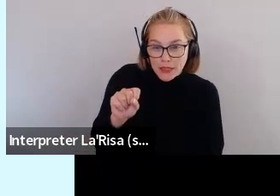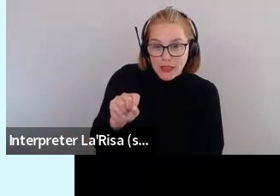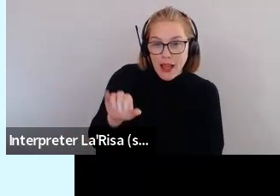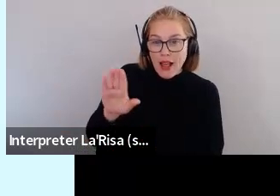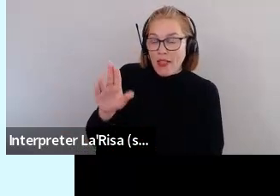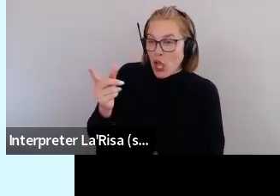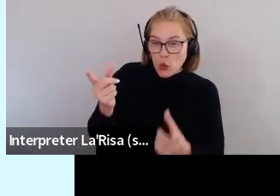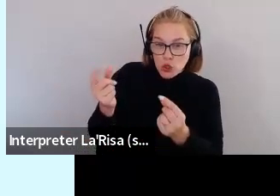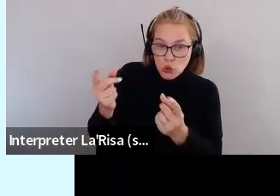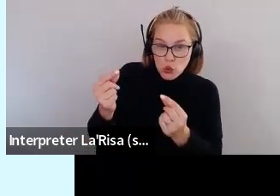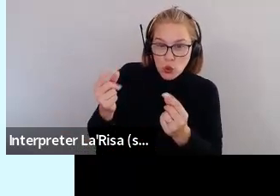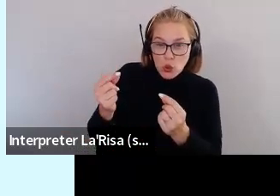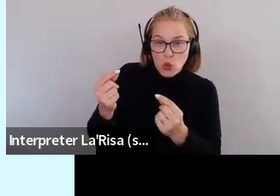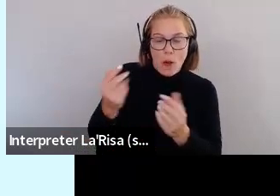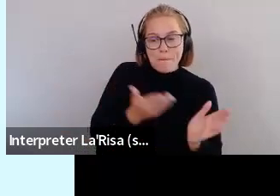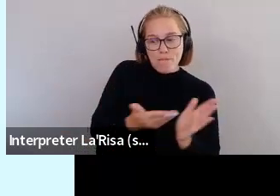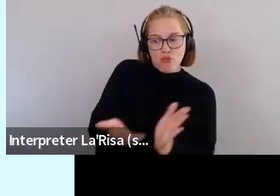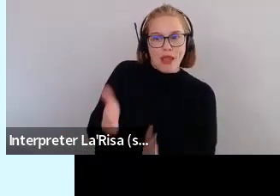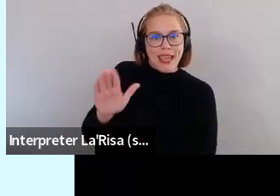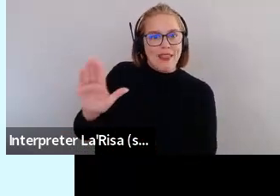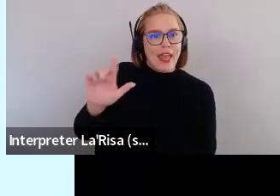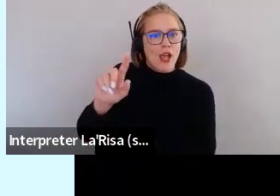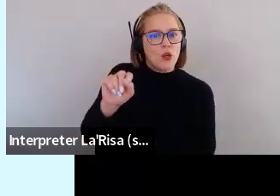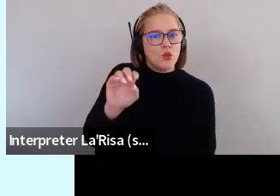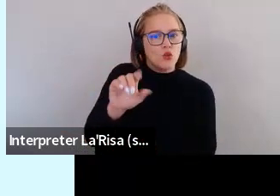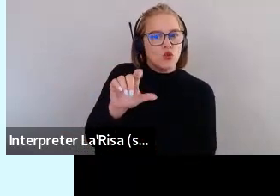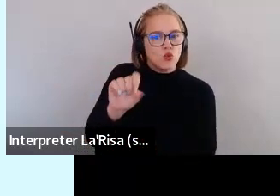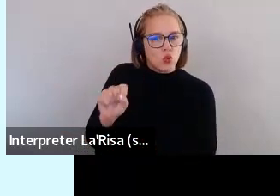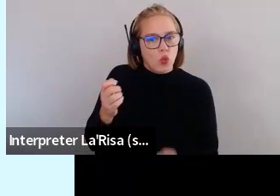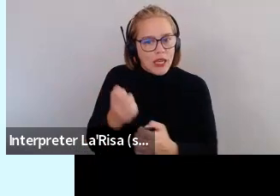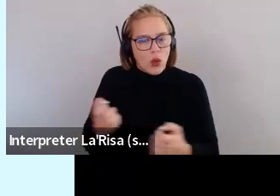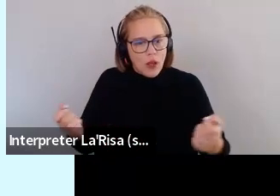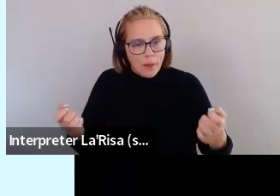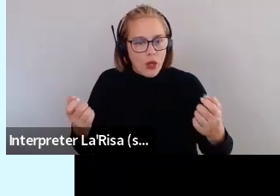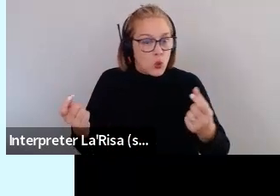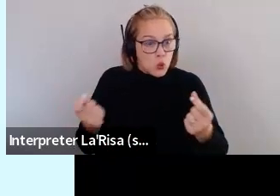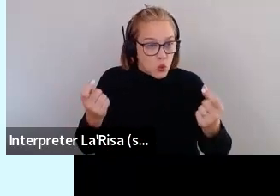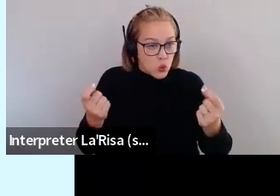they called night ops. They would bring their tools and sledgehammers and